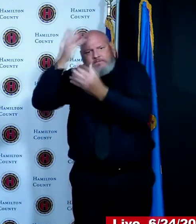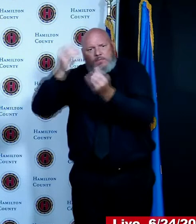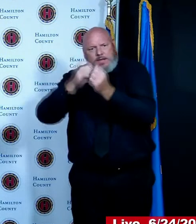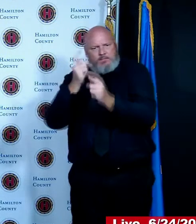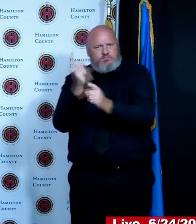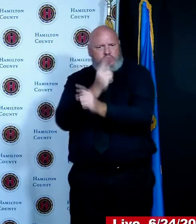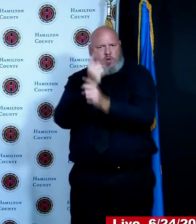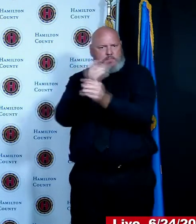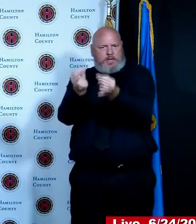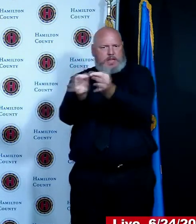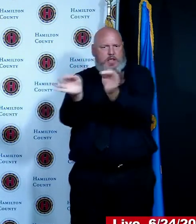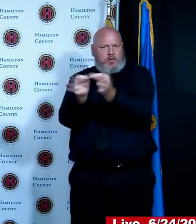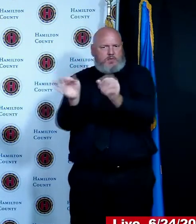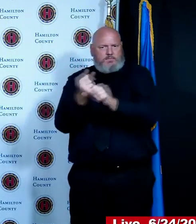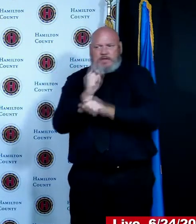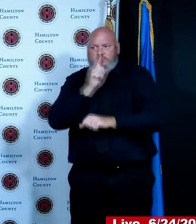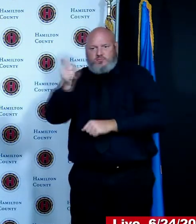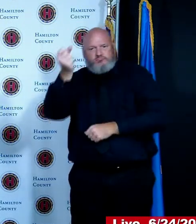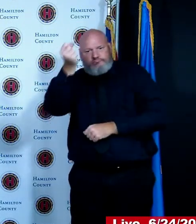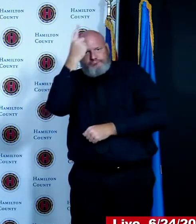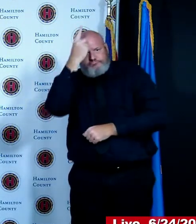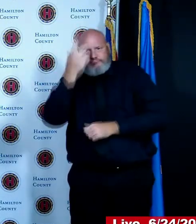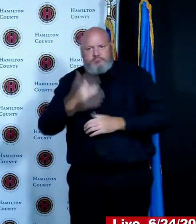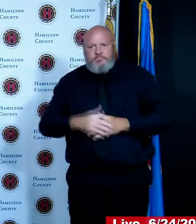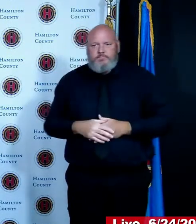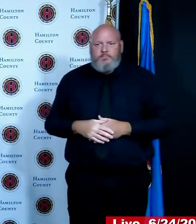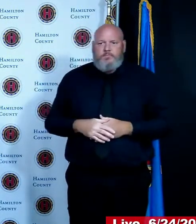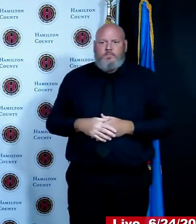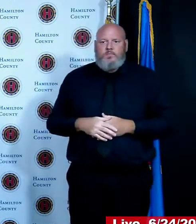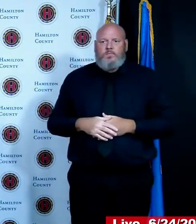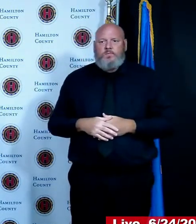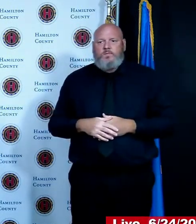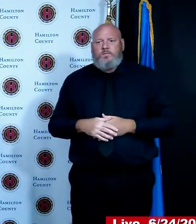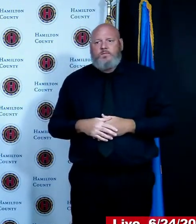things that we can do to prevent Covid-19 are the same we want hand-washing we